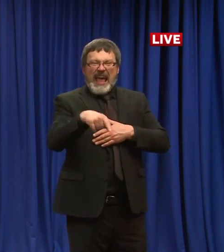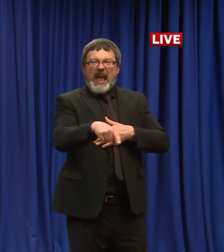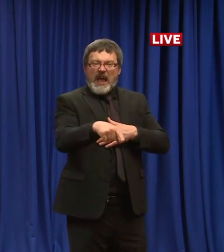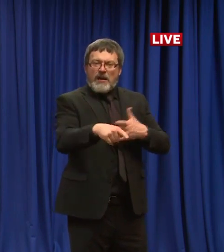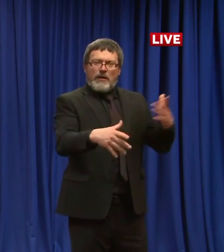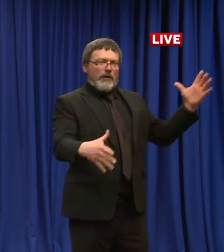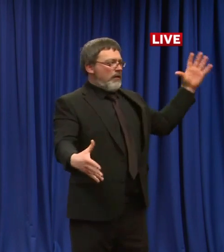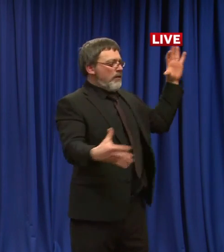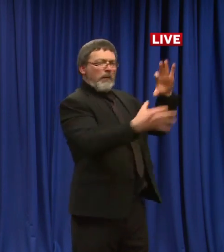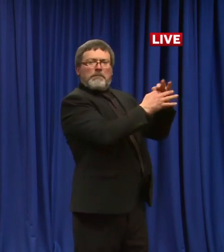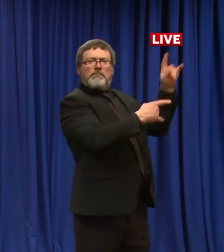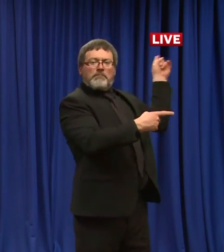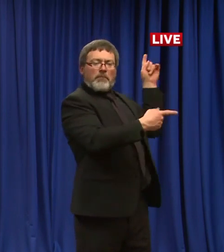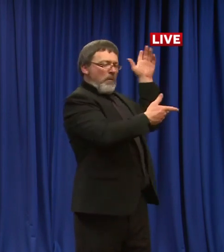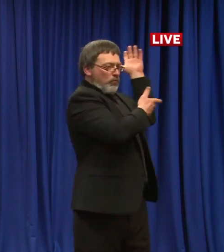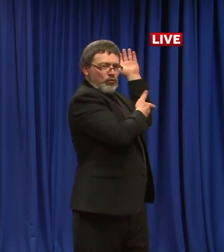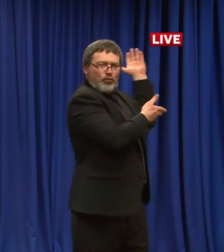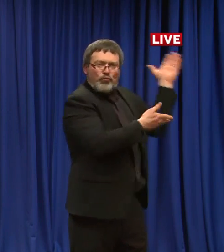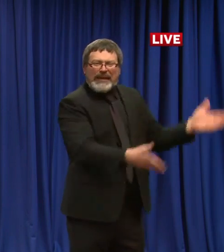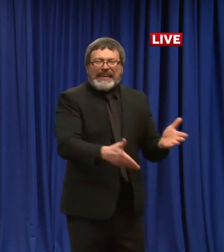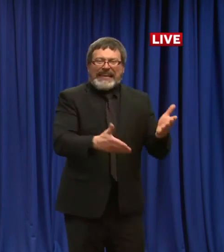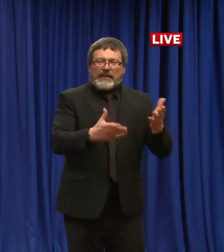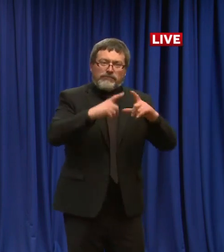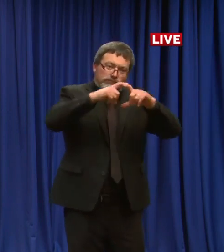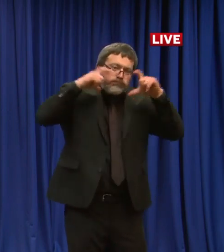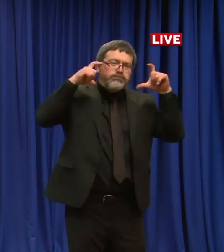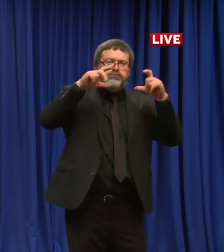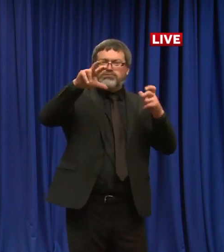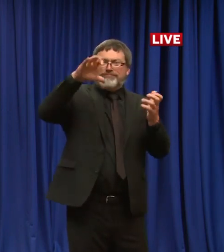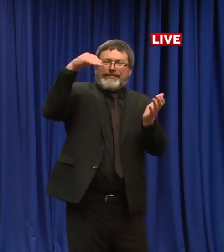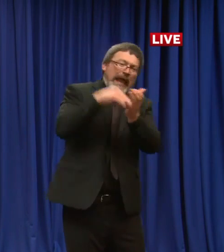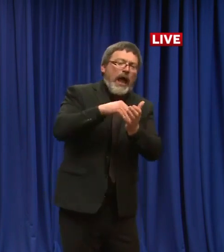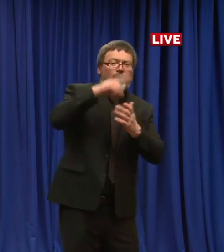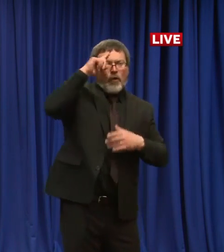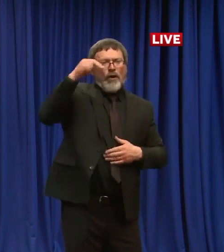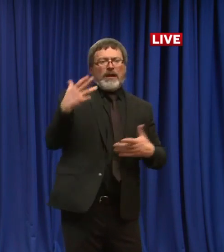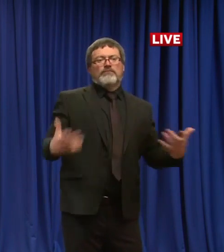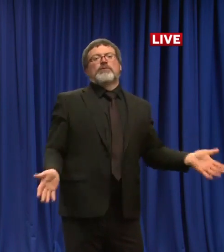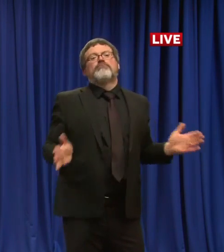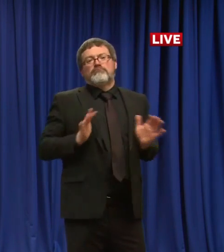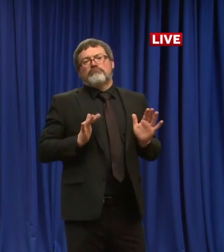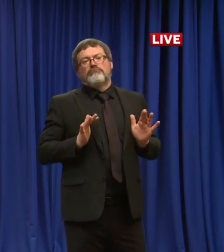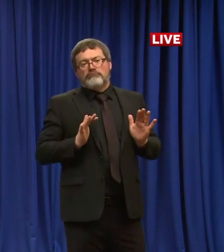THEY ARE BRINGING IN 20,000 MASKS A DAY FOR NEW HAMPSHIRE AND OUR HEALTH CARE PROVIDERS.